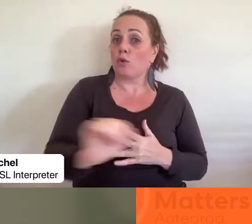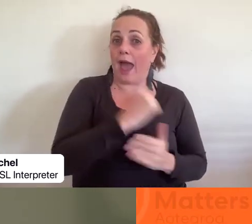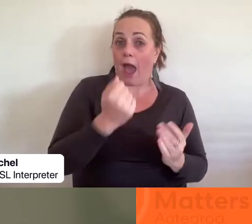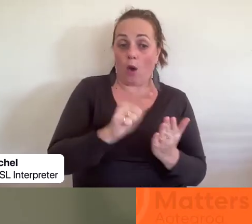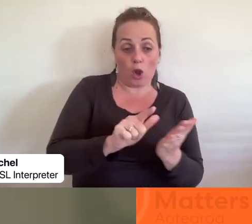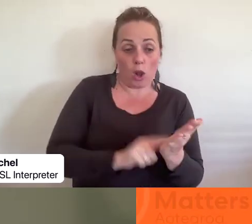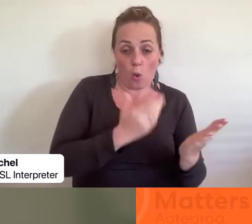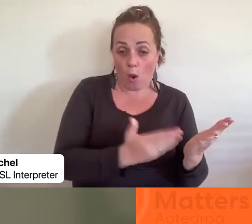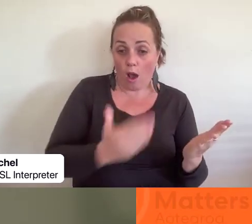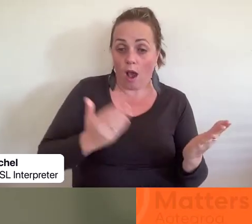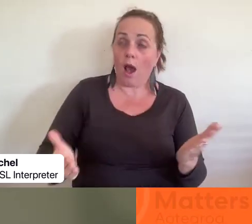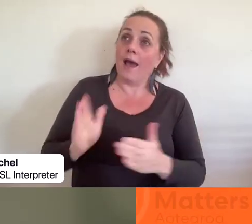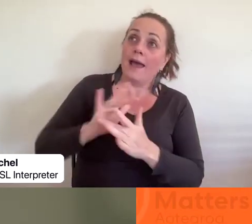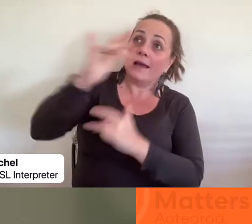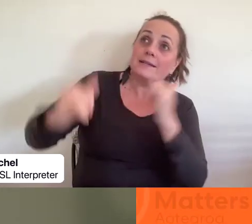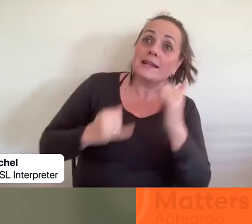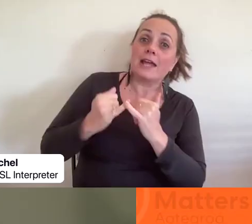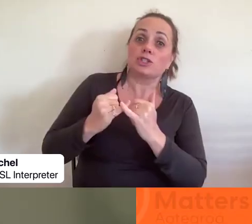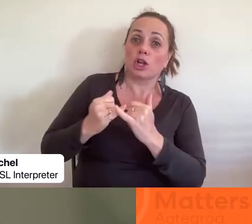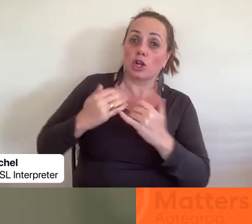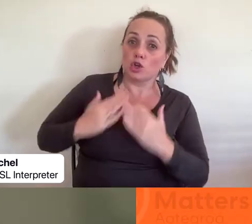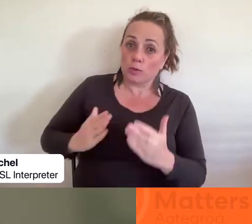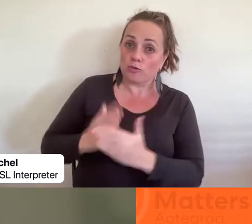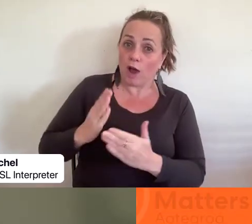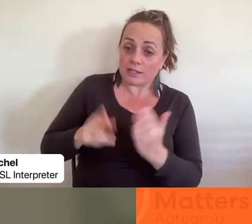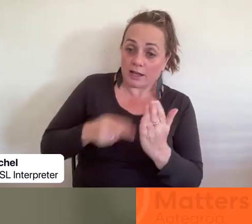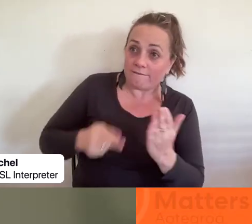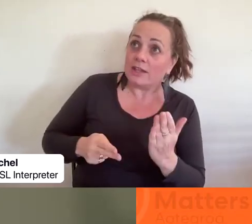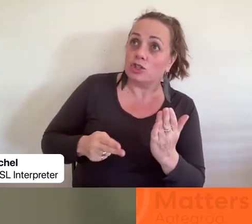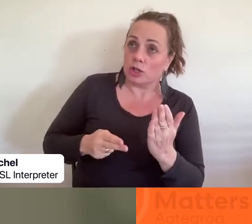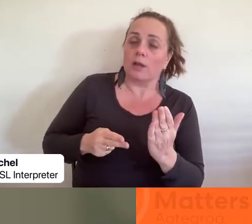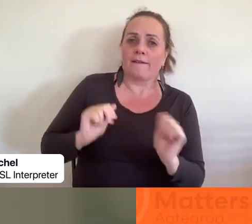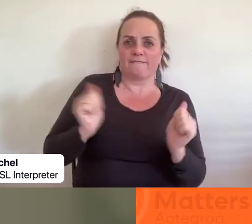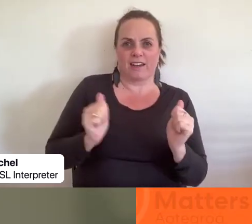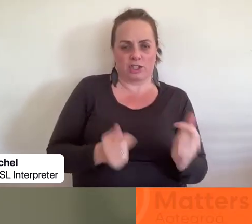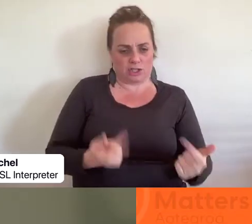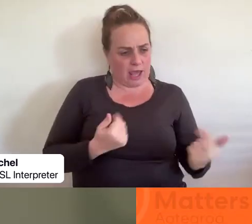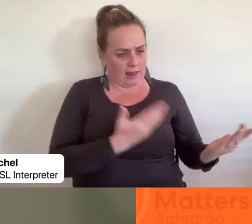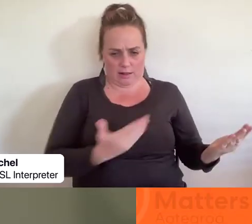international human rights conventions. The question before us is not whether we know what